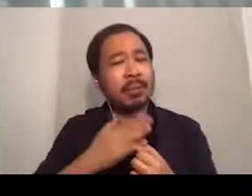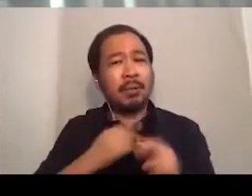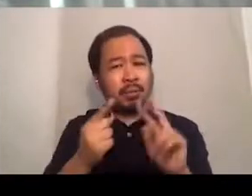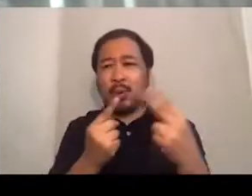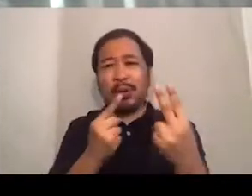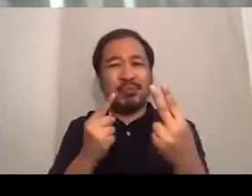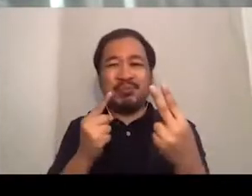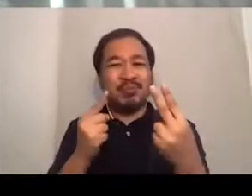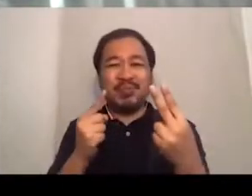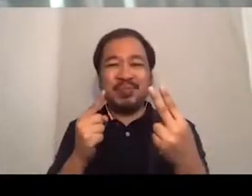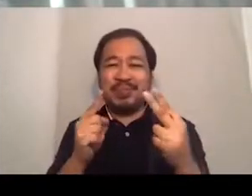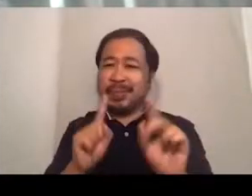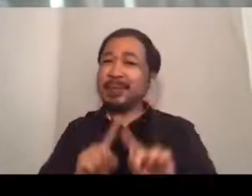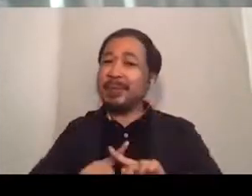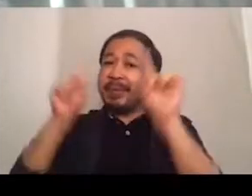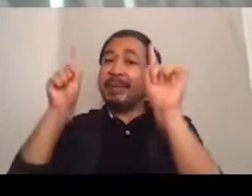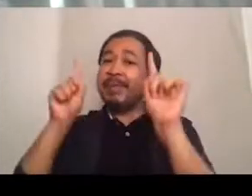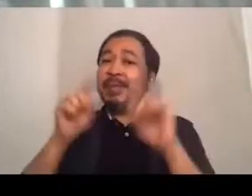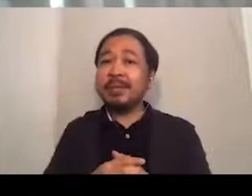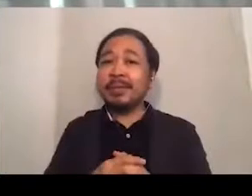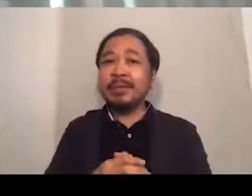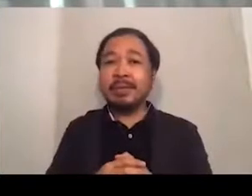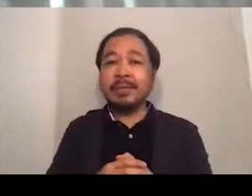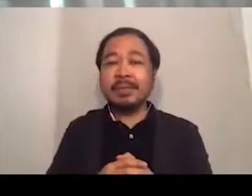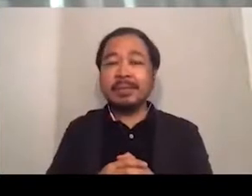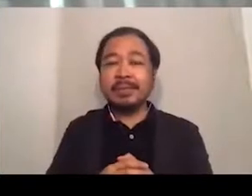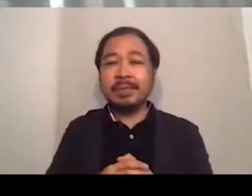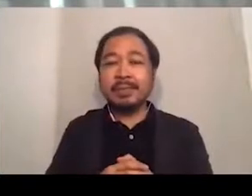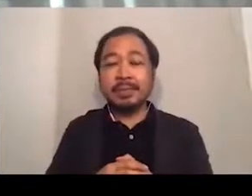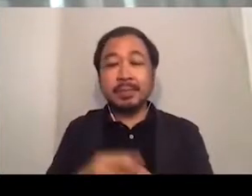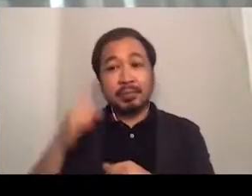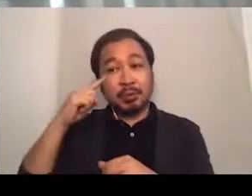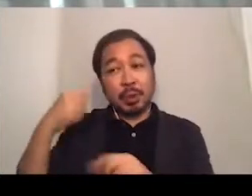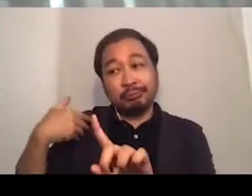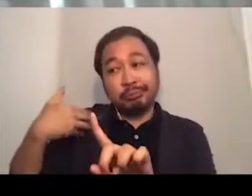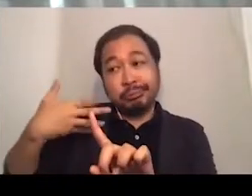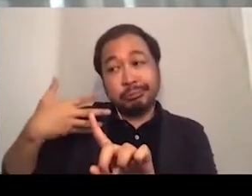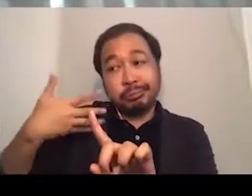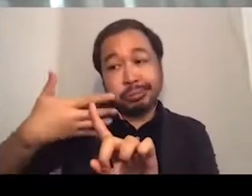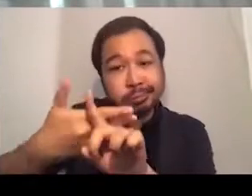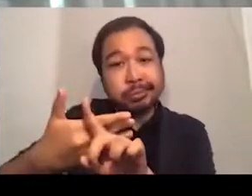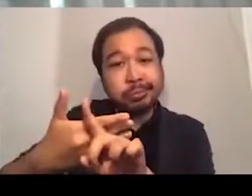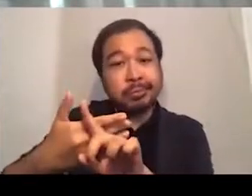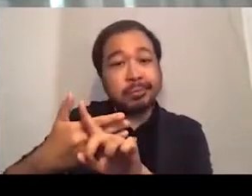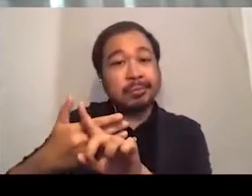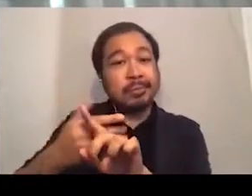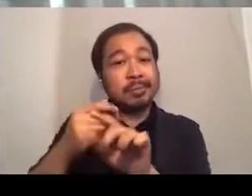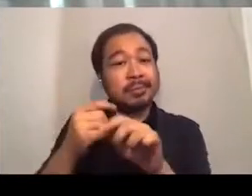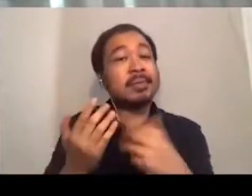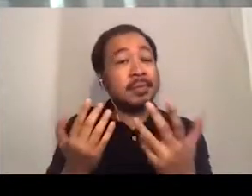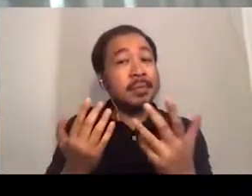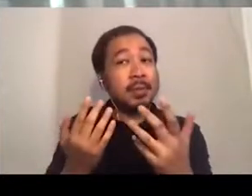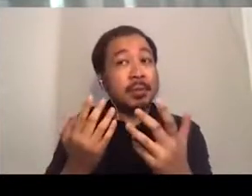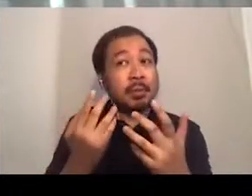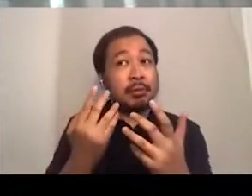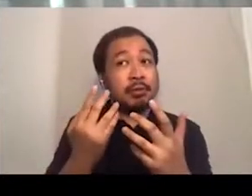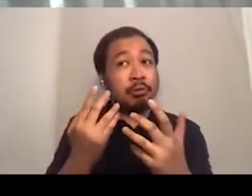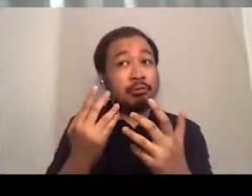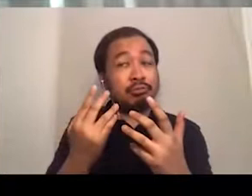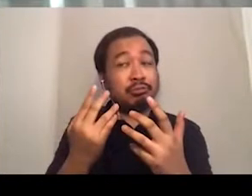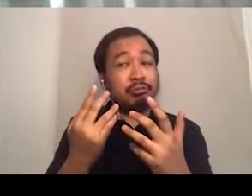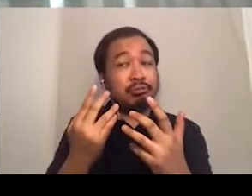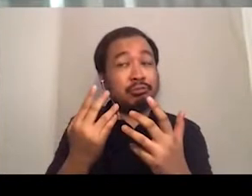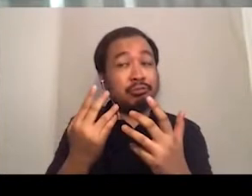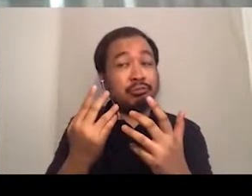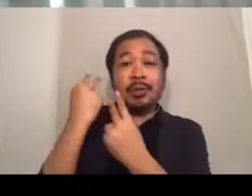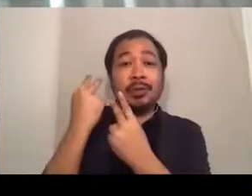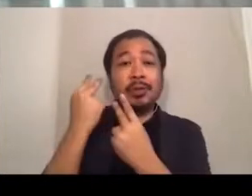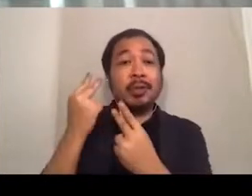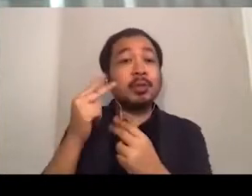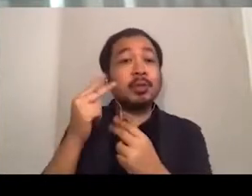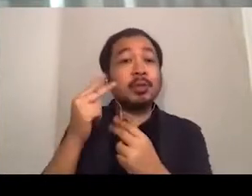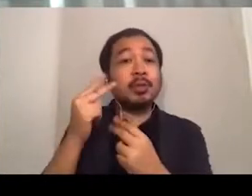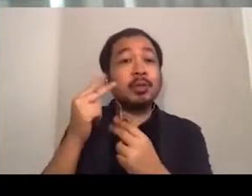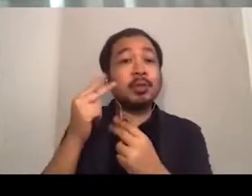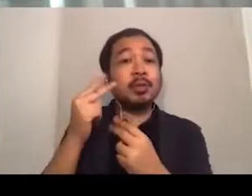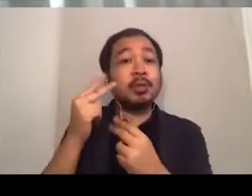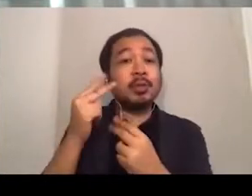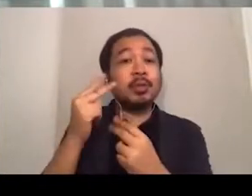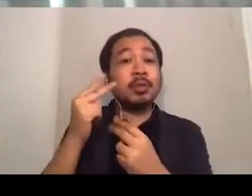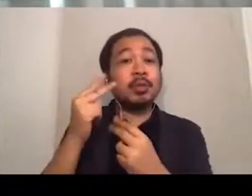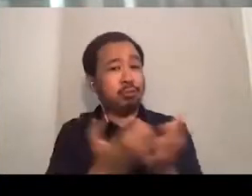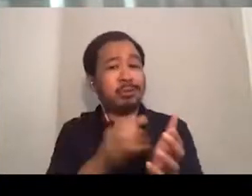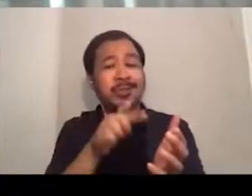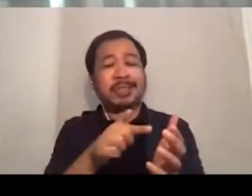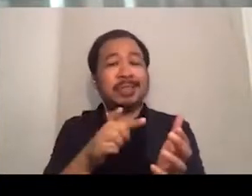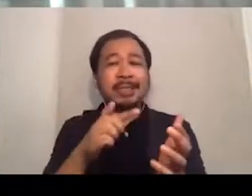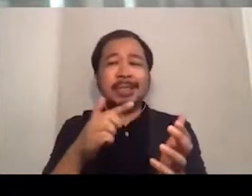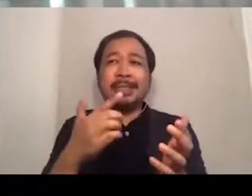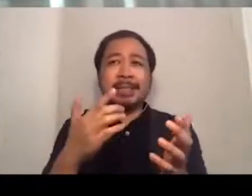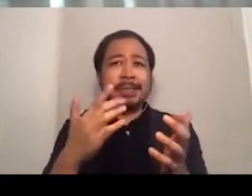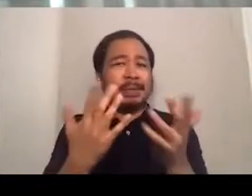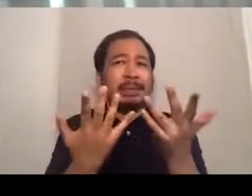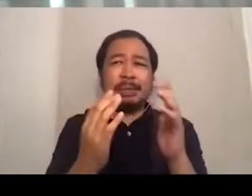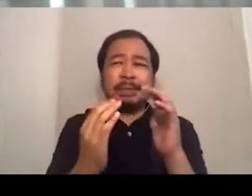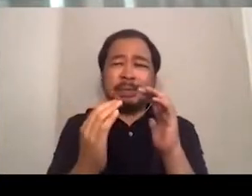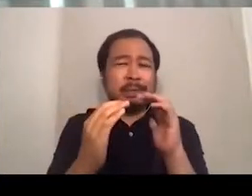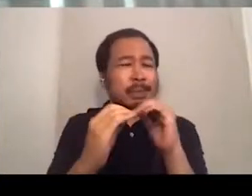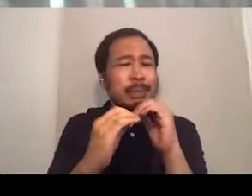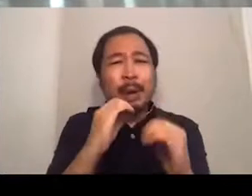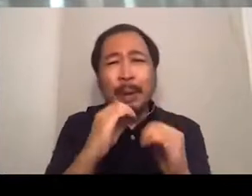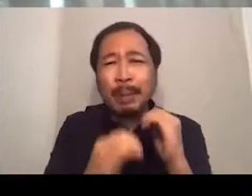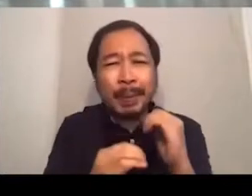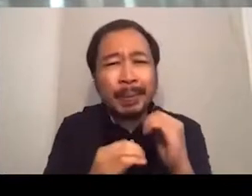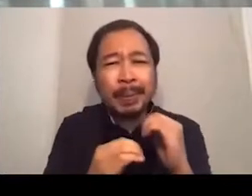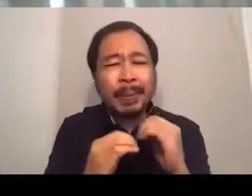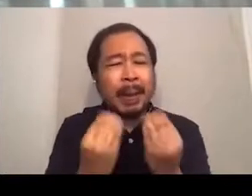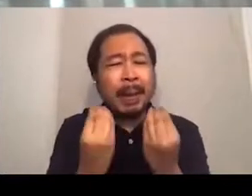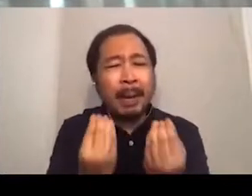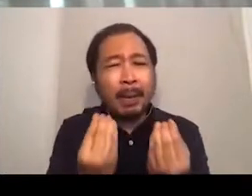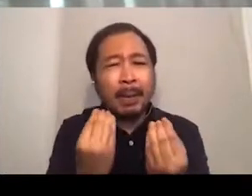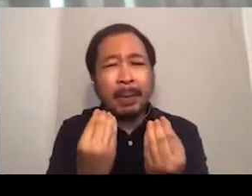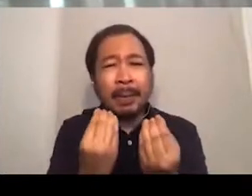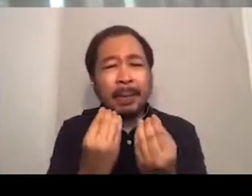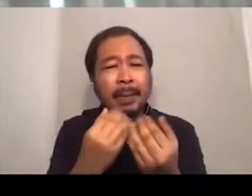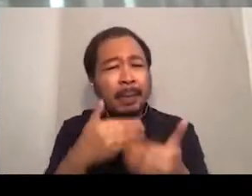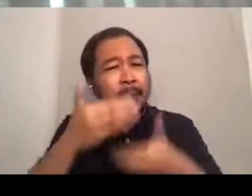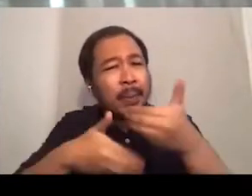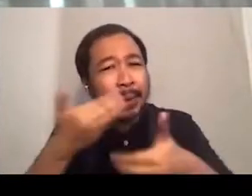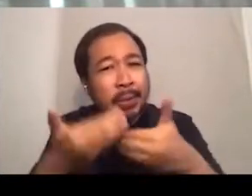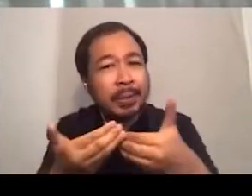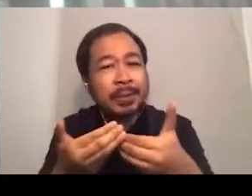the only way we can go through this is through human solidarity, collaboration, taking action together, and in this case, disability inclusion